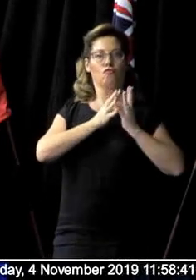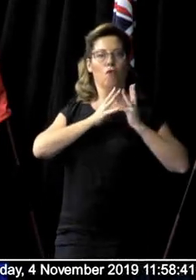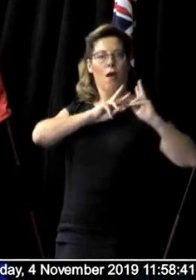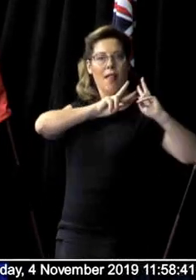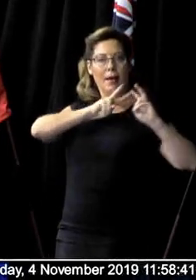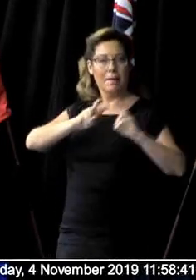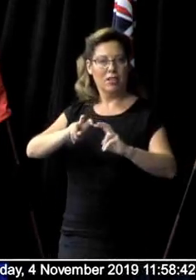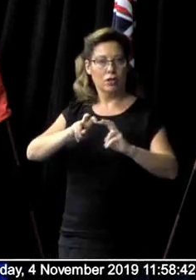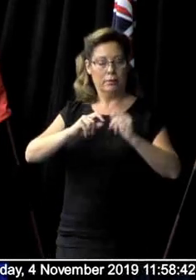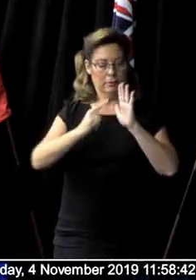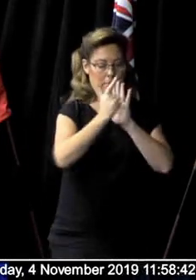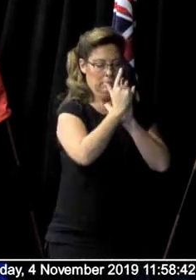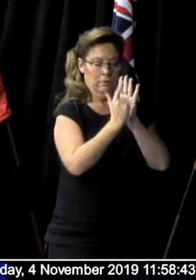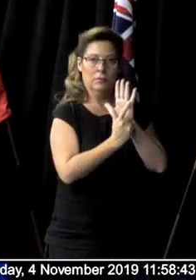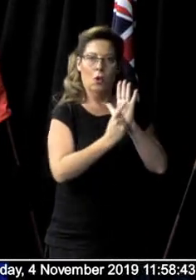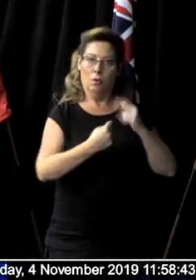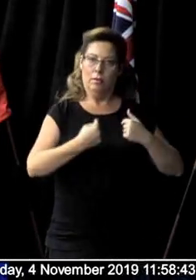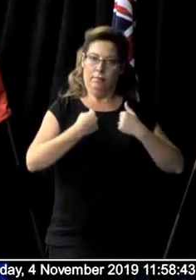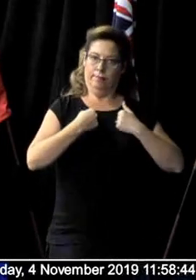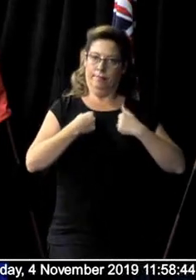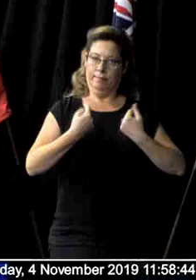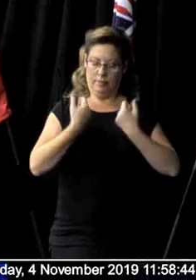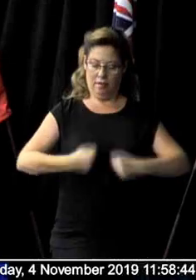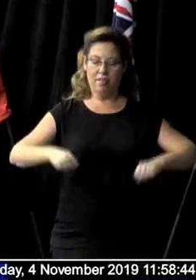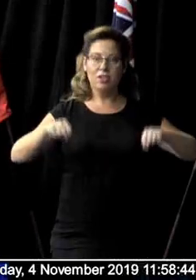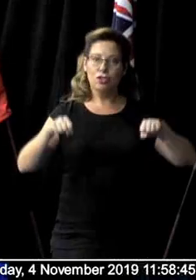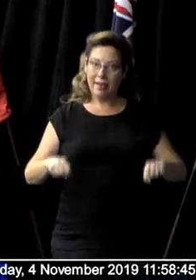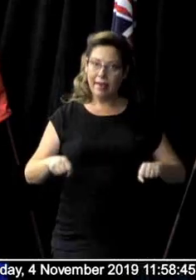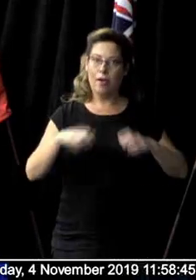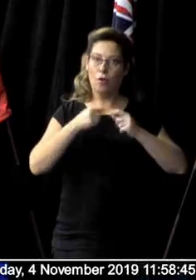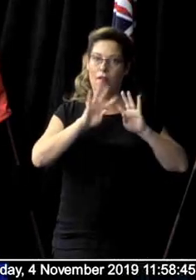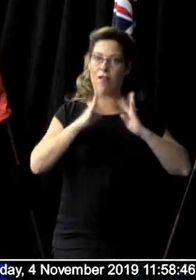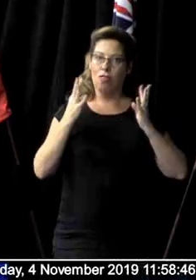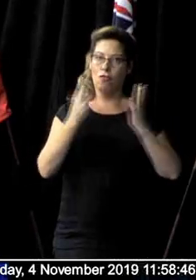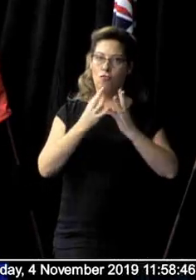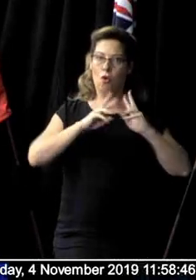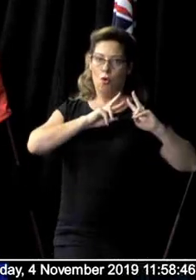I the Honourable Ronald Sackville, Chair, established under Letters Patent dated